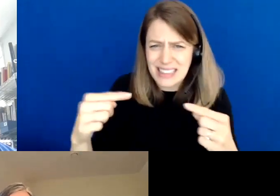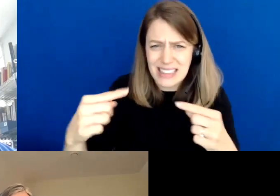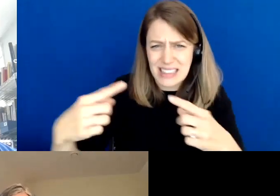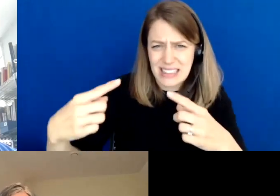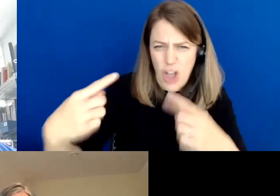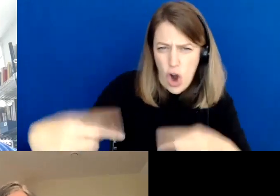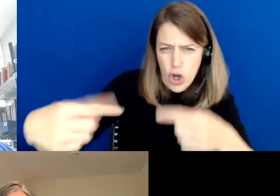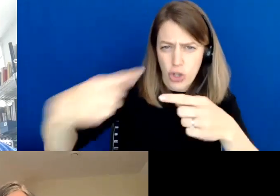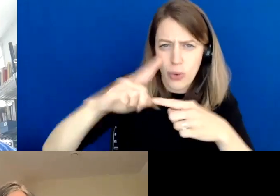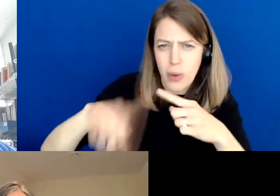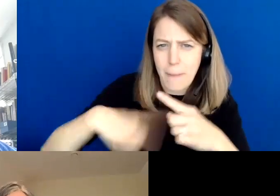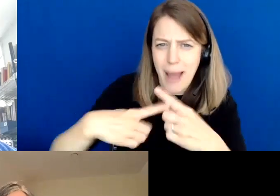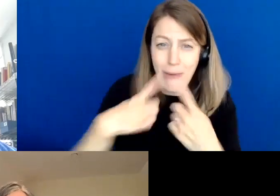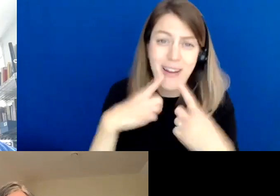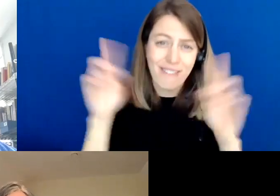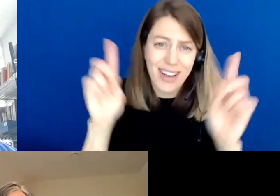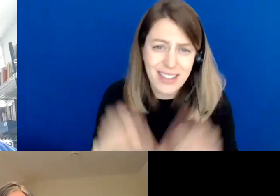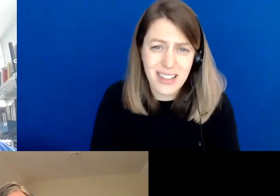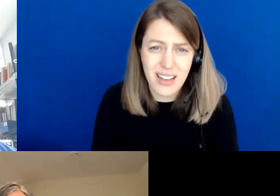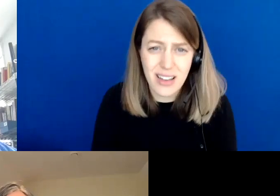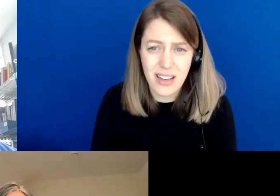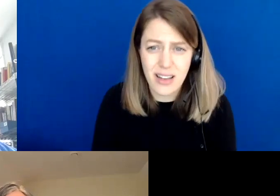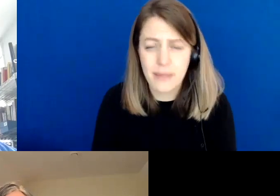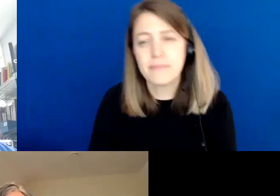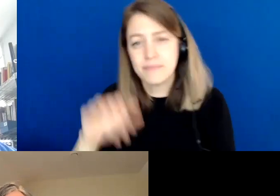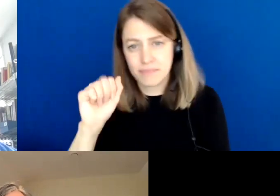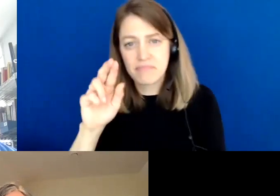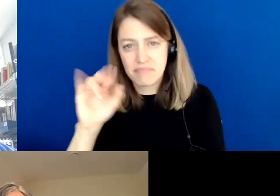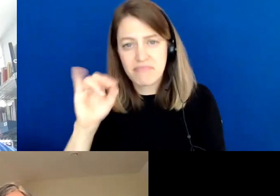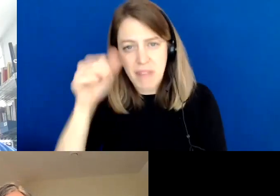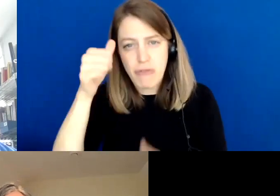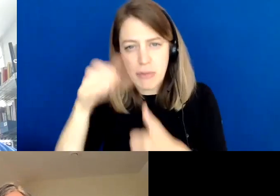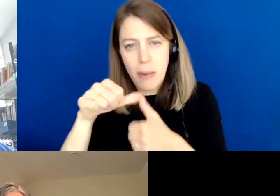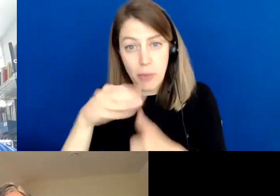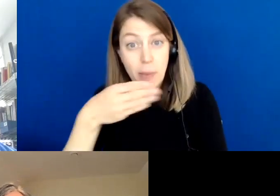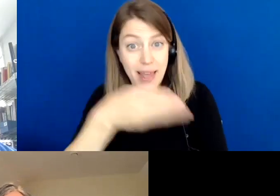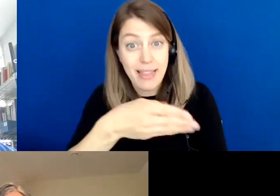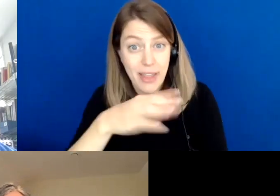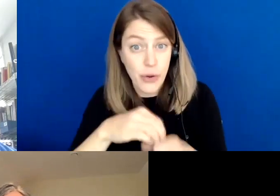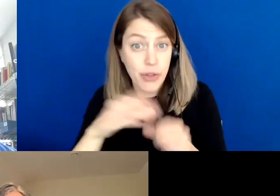I remember being in the room saying that at the FDA hearing and I